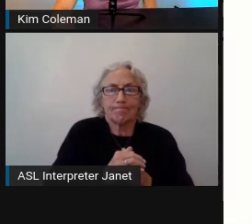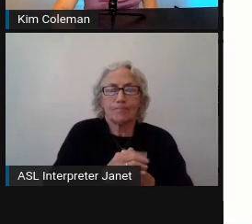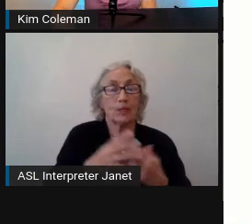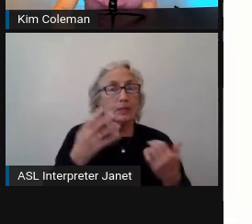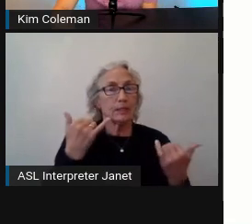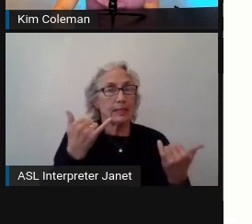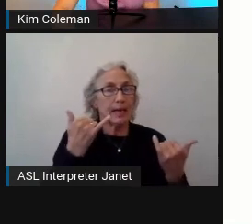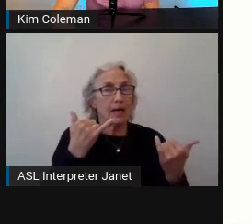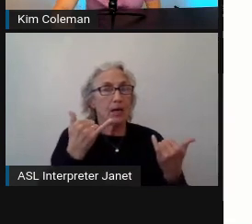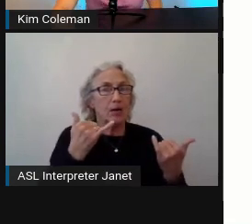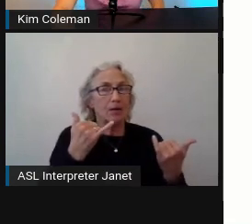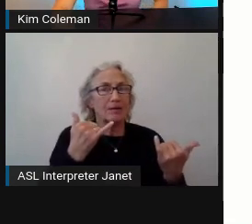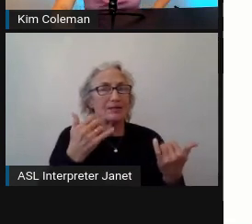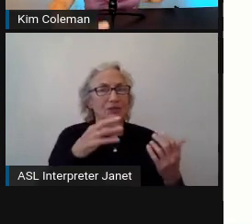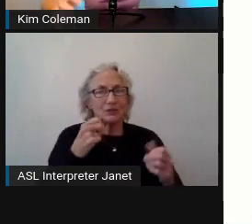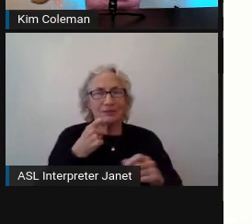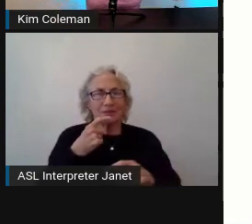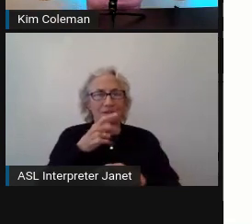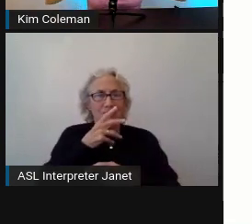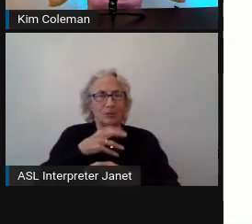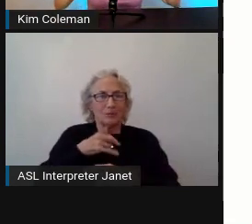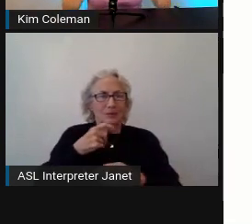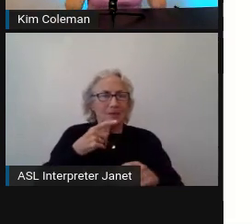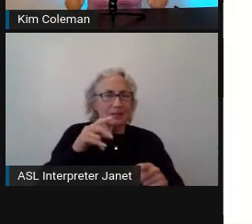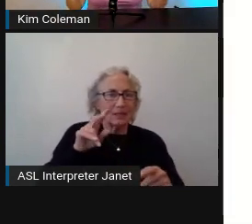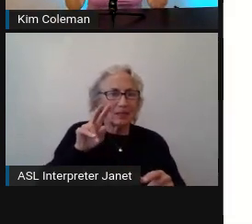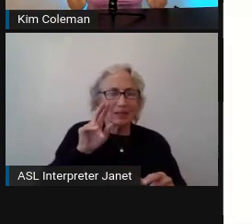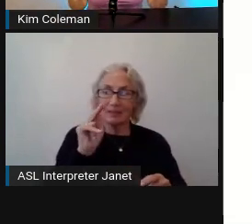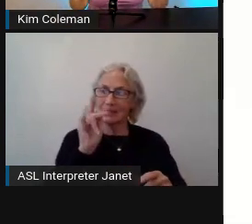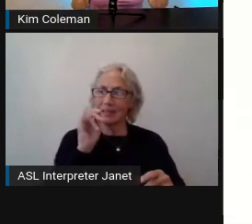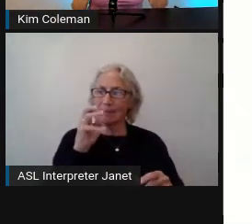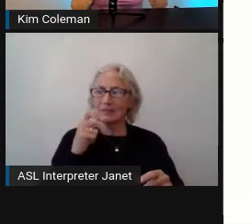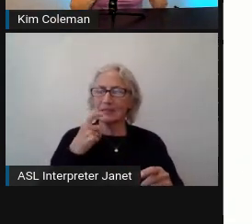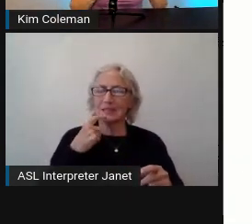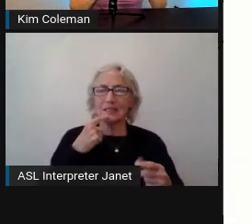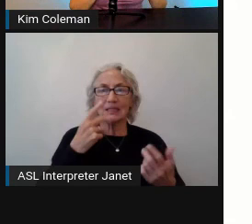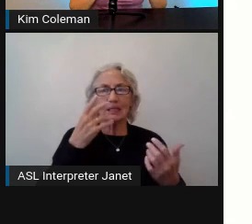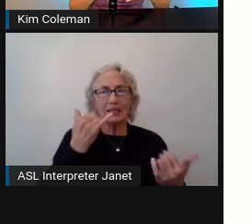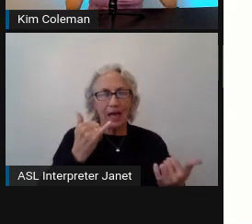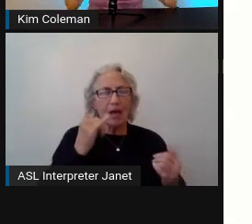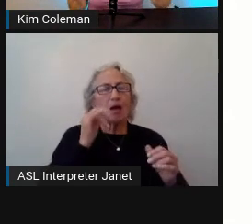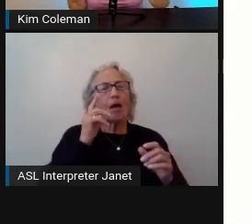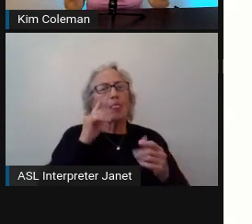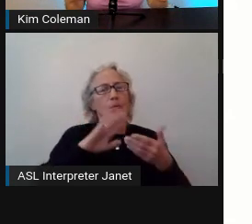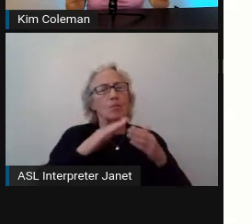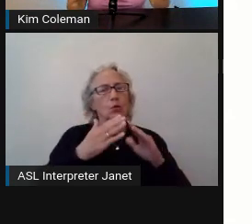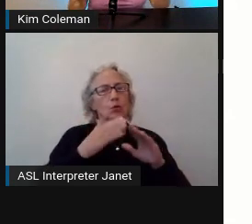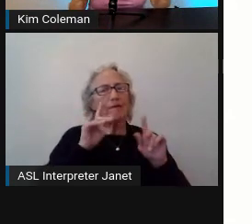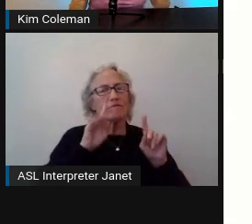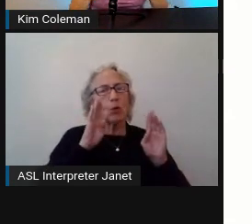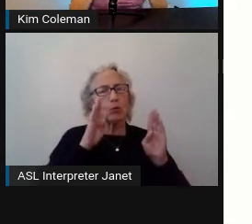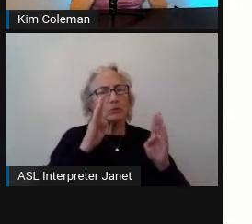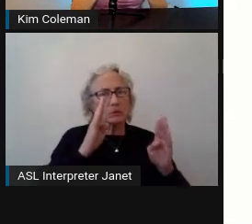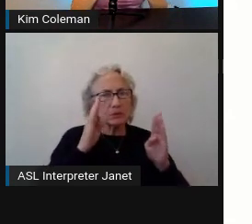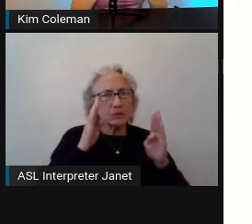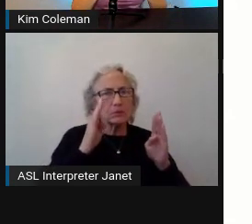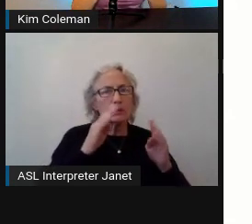I would think that the community's focus on accessibility, in general, might imply that the extensions themselves carry